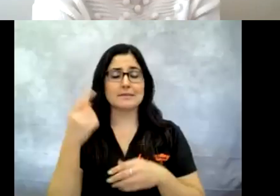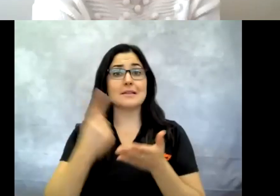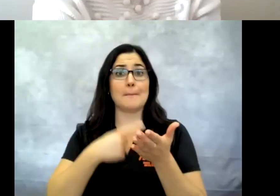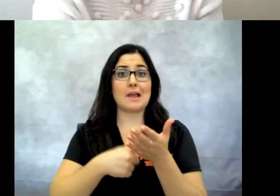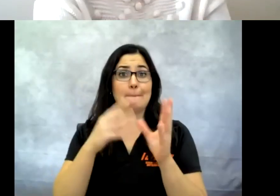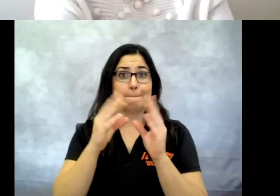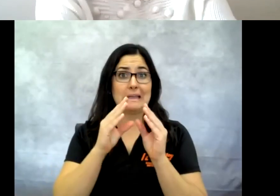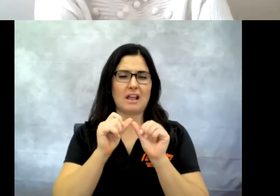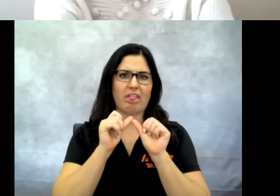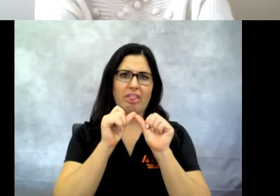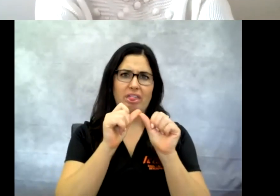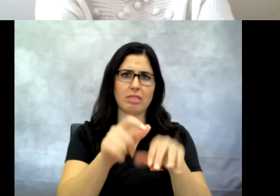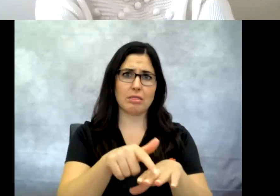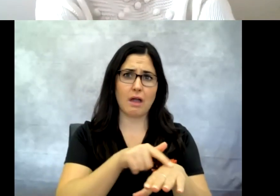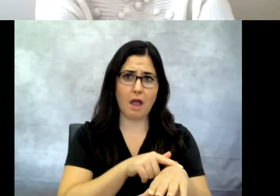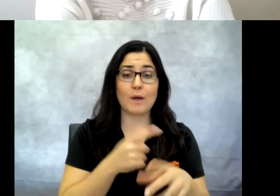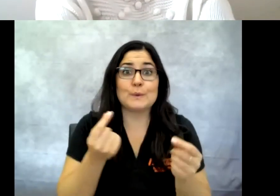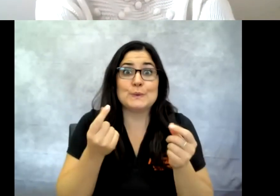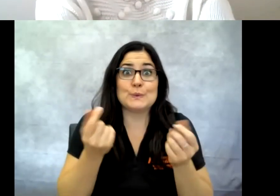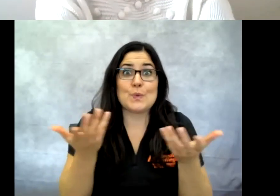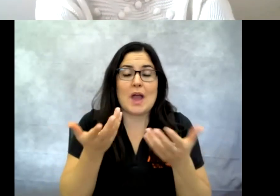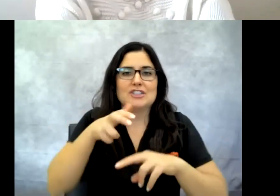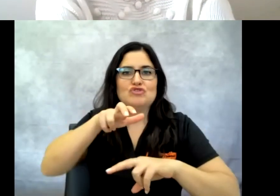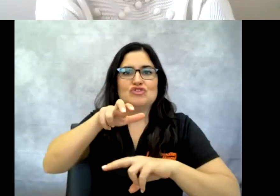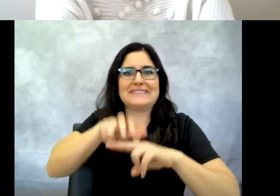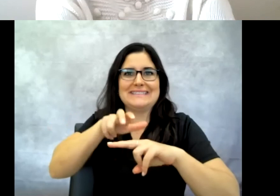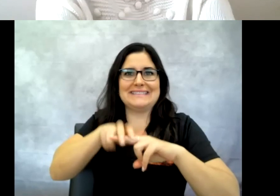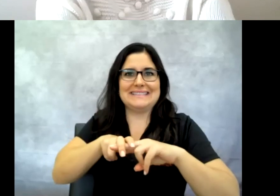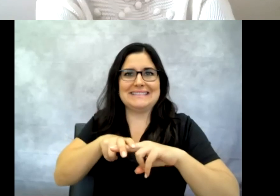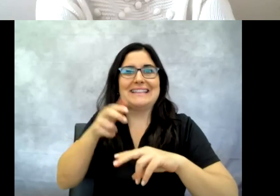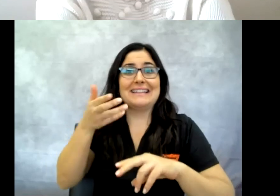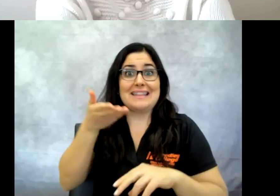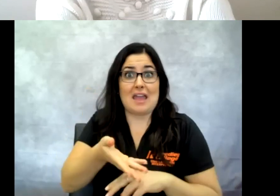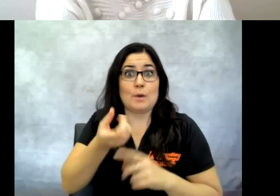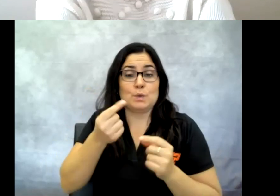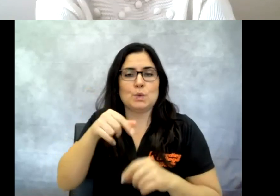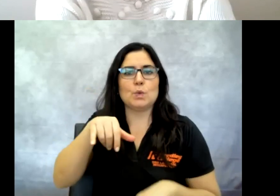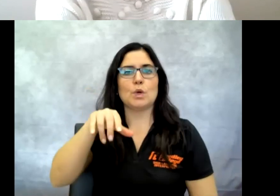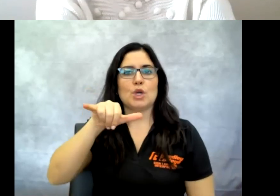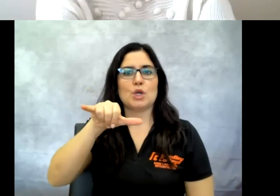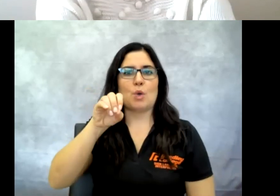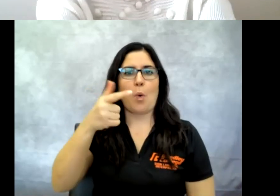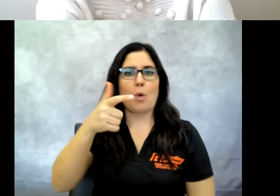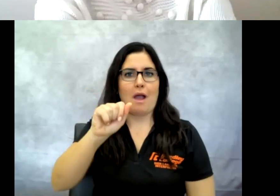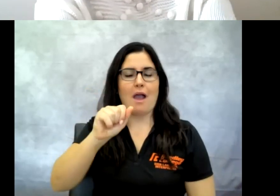just different stretches can be helpful. And also environment too, how some students or